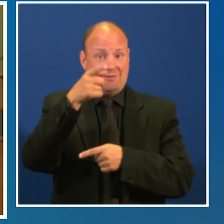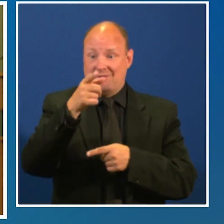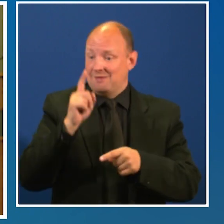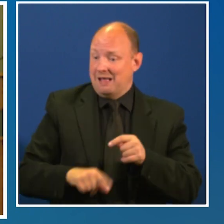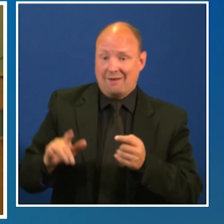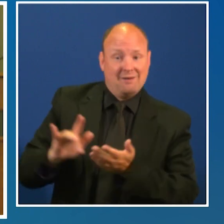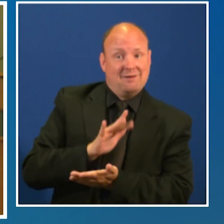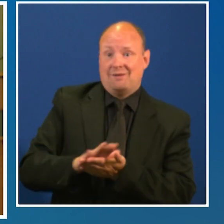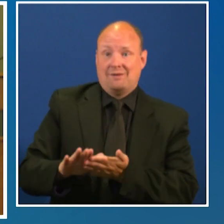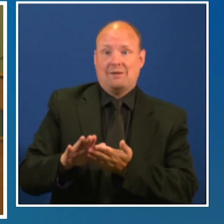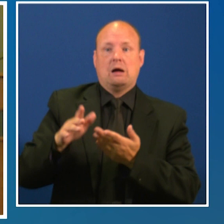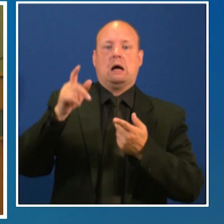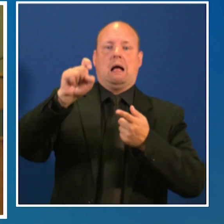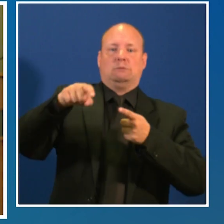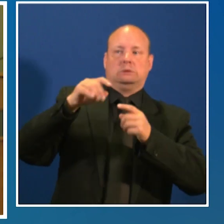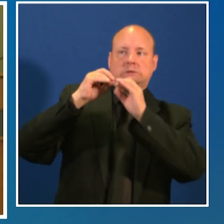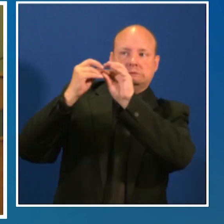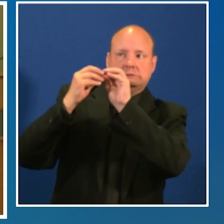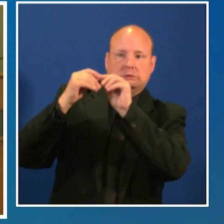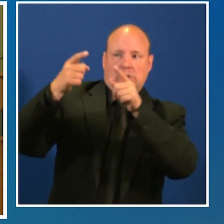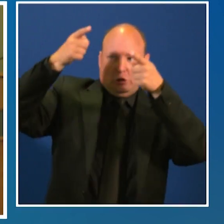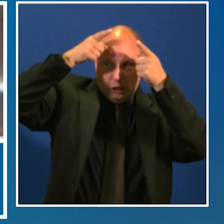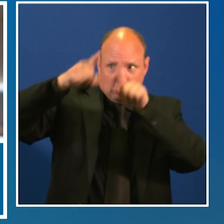financial hardships and unable to pay your water and sewer